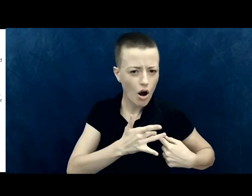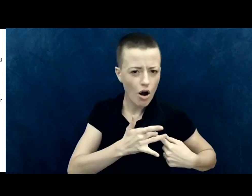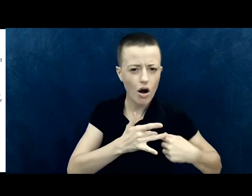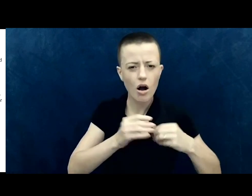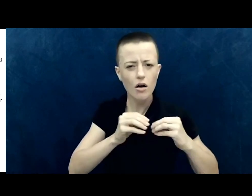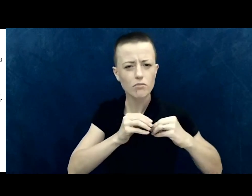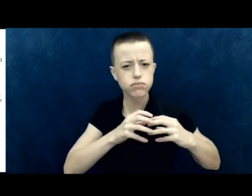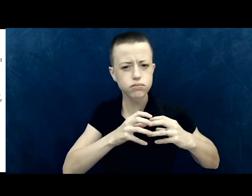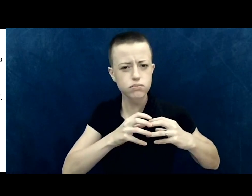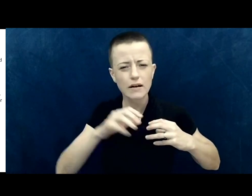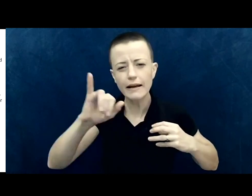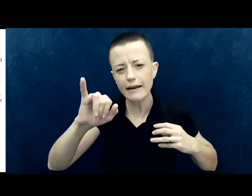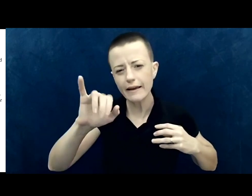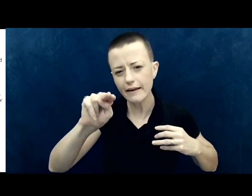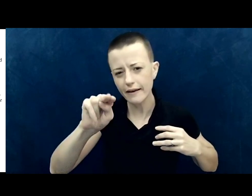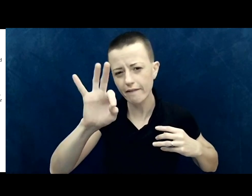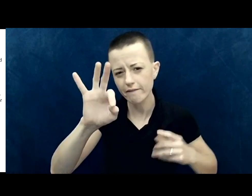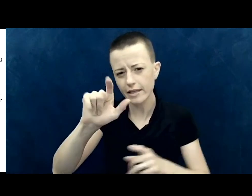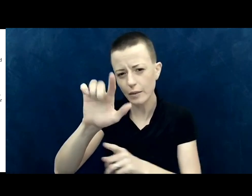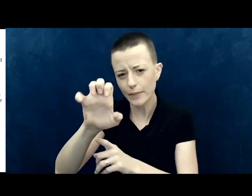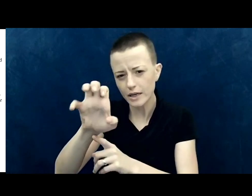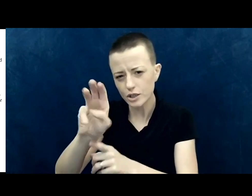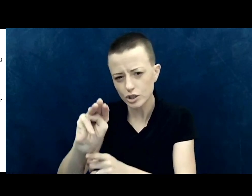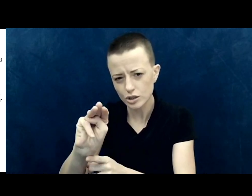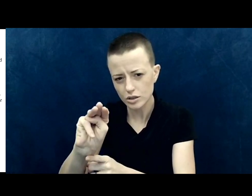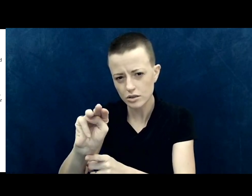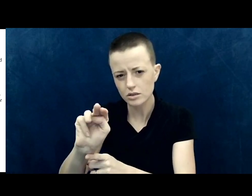or pericarditis (inflammation of the heart lining)